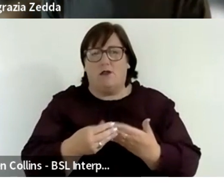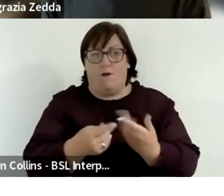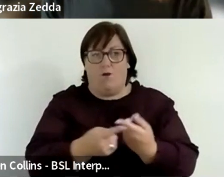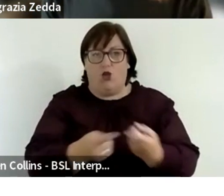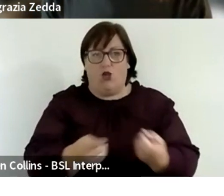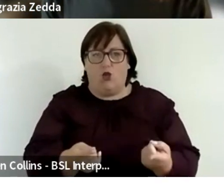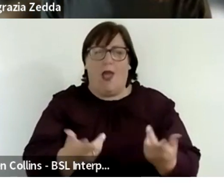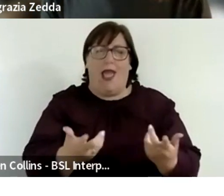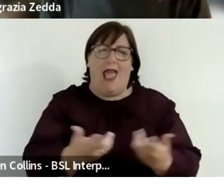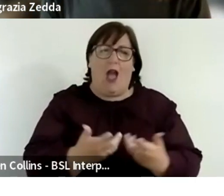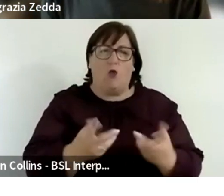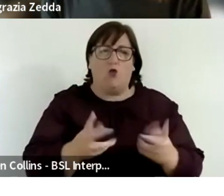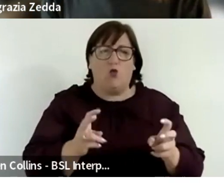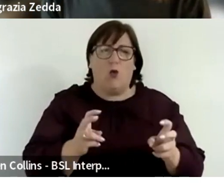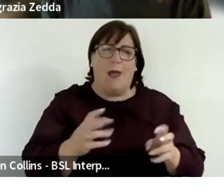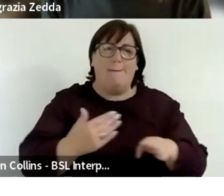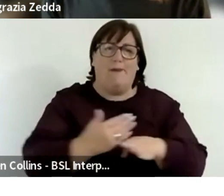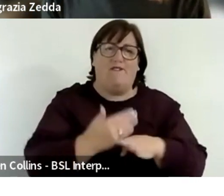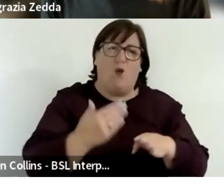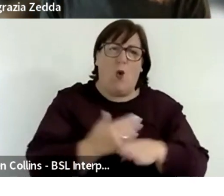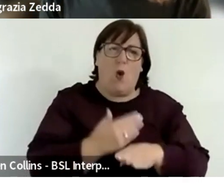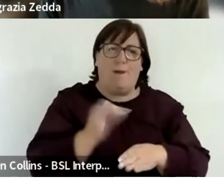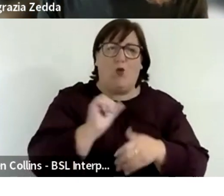One of the best guidance is to use the star format.